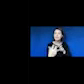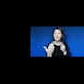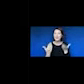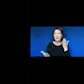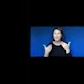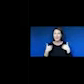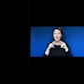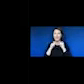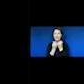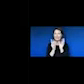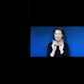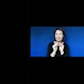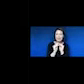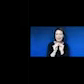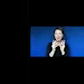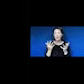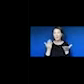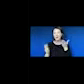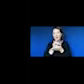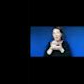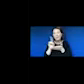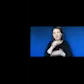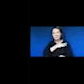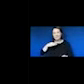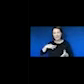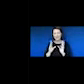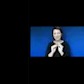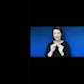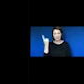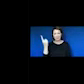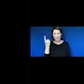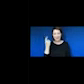staff meetings that they do on a weekly basis, working with that employer to really set the